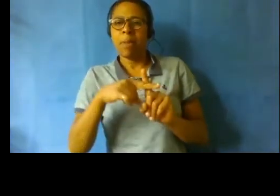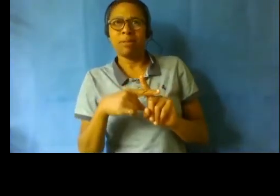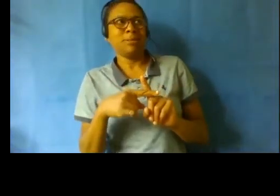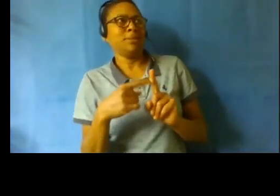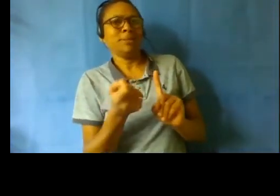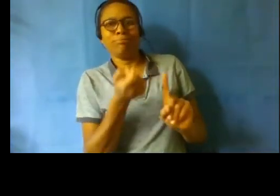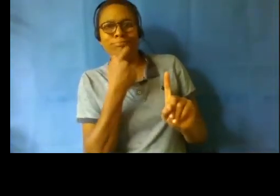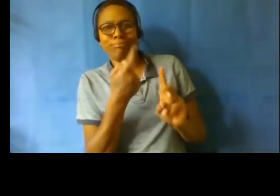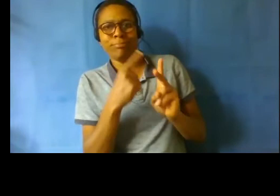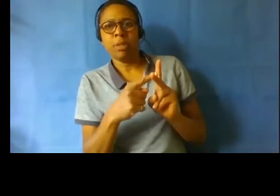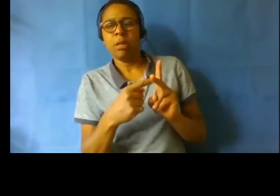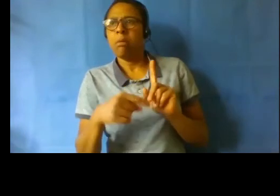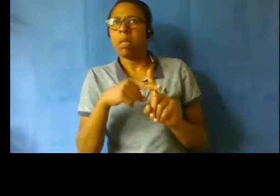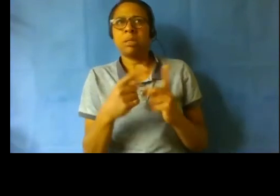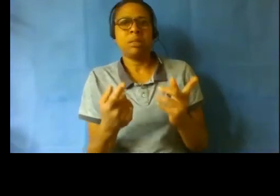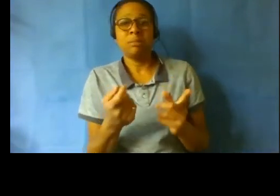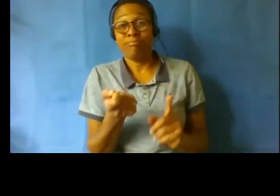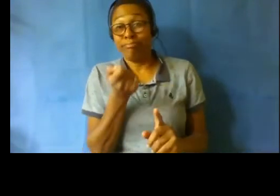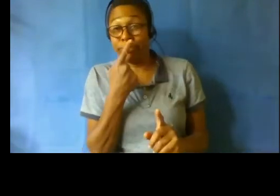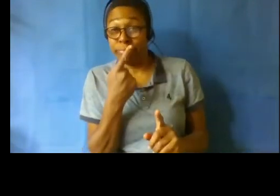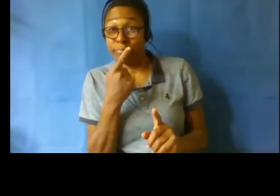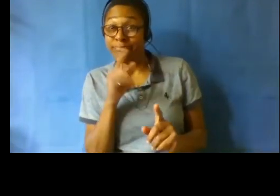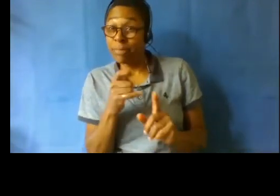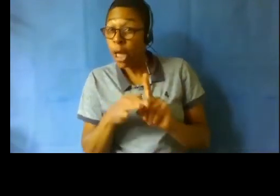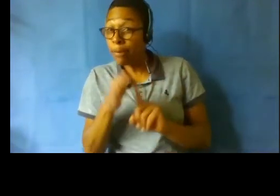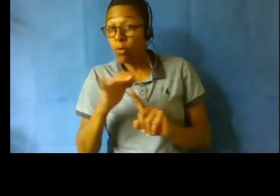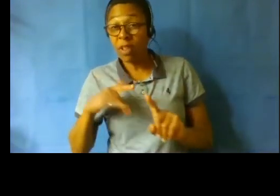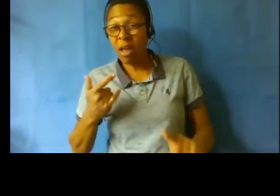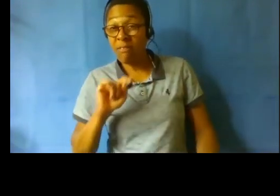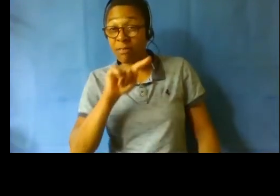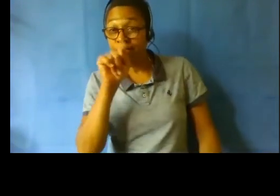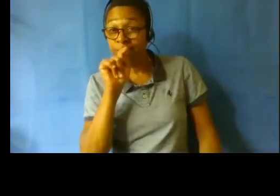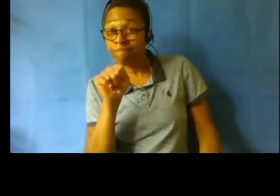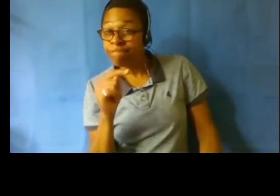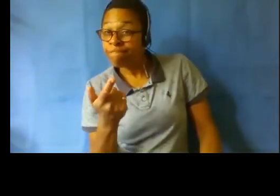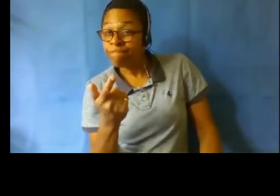of psyche medication improving lives when I got officially diagnosed with